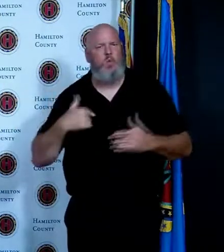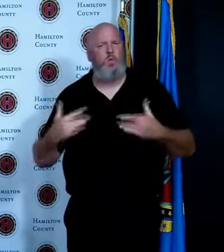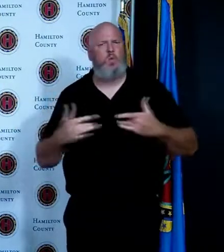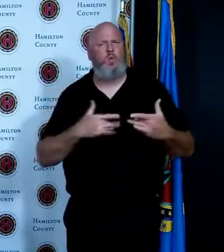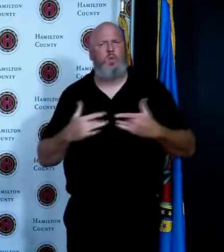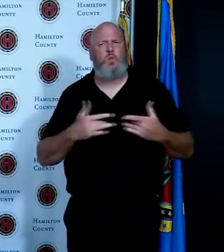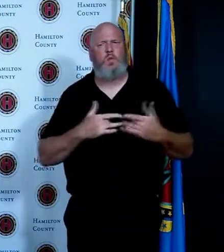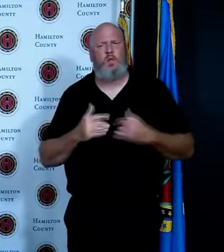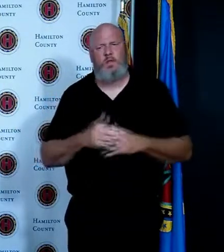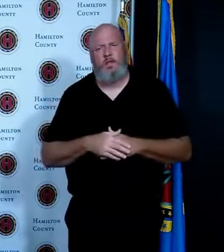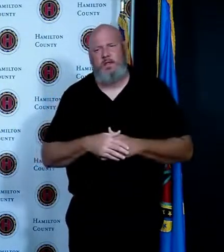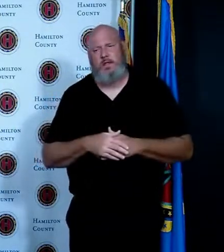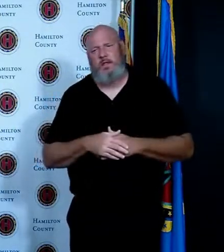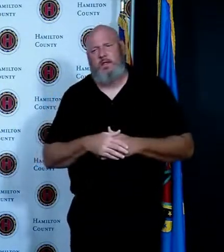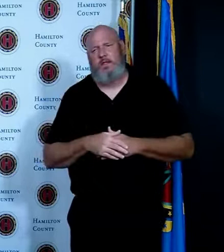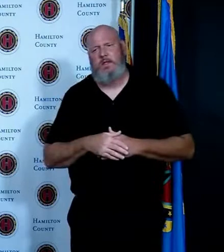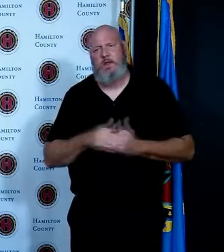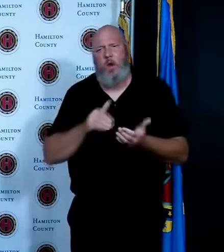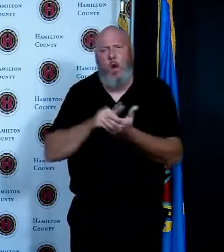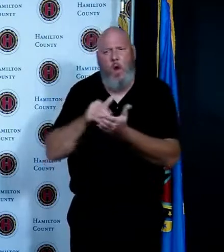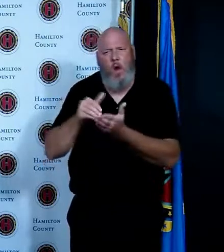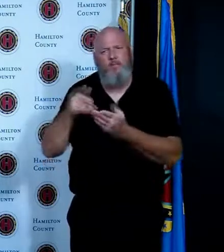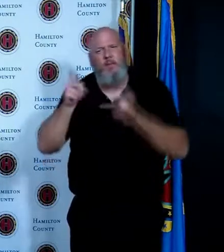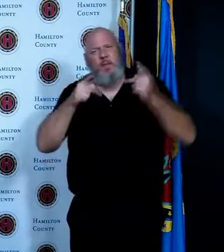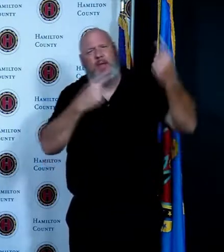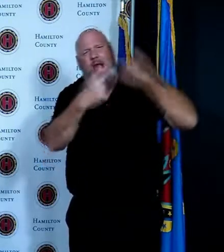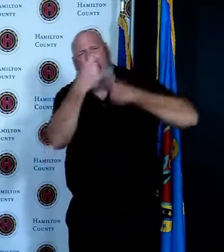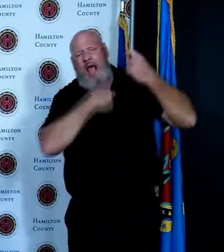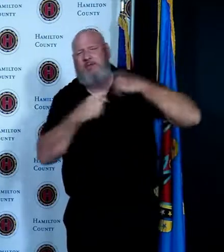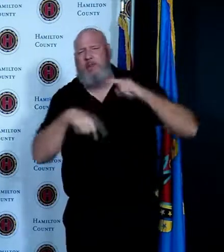contact tracing so I just wanted to indicate our plan is working we brought